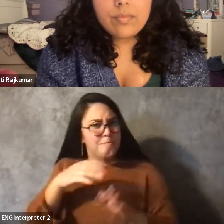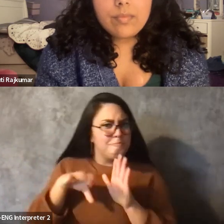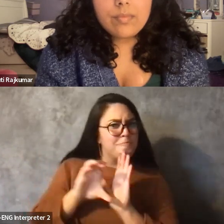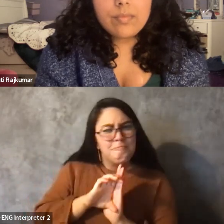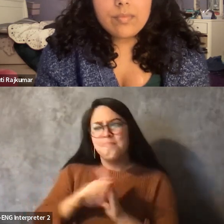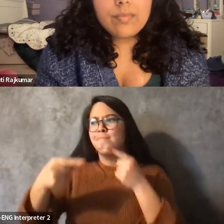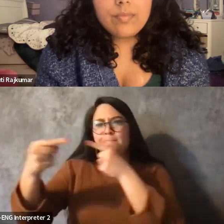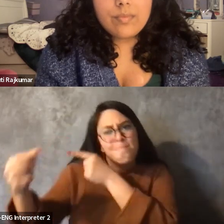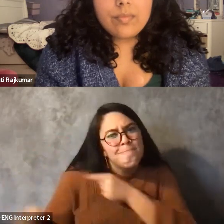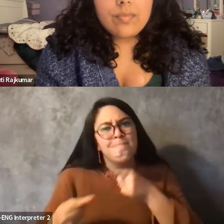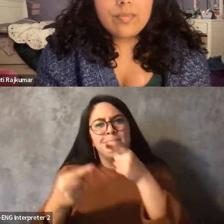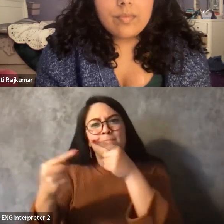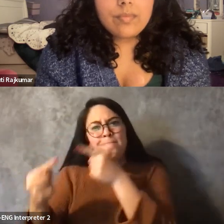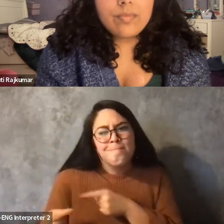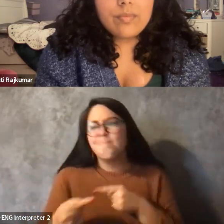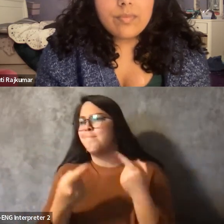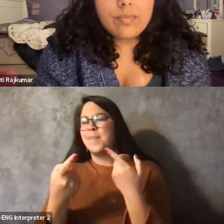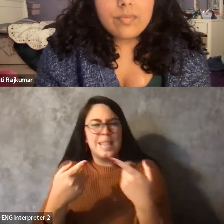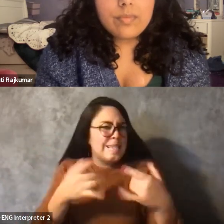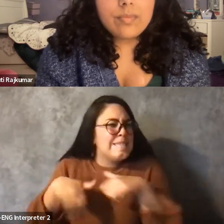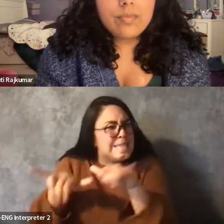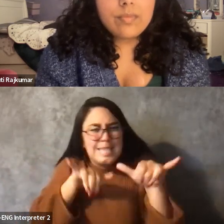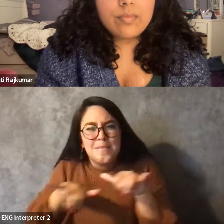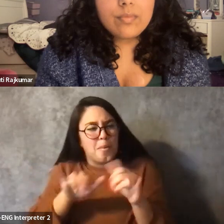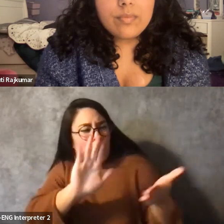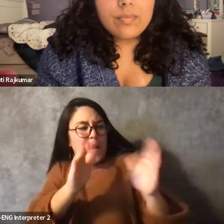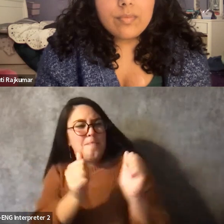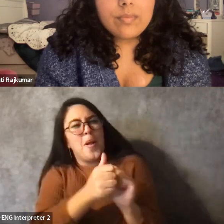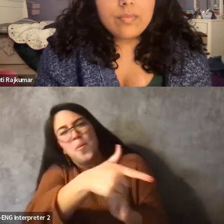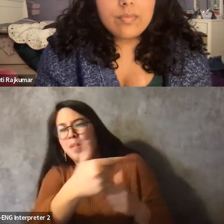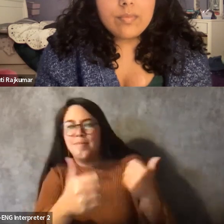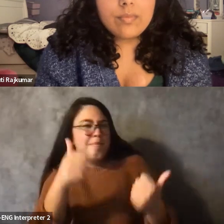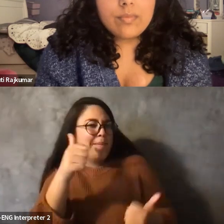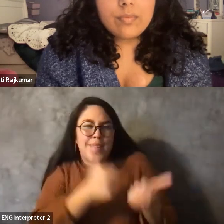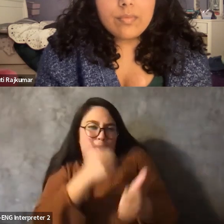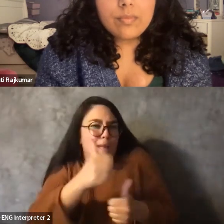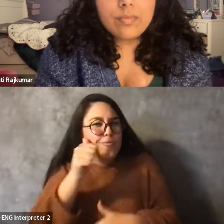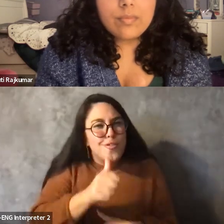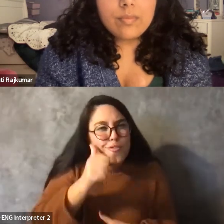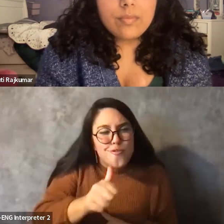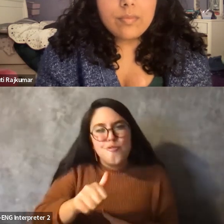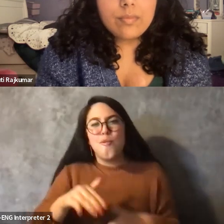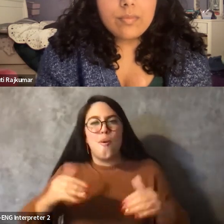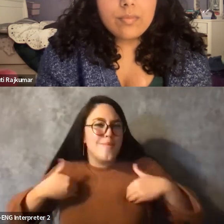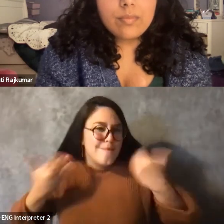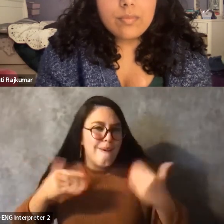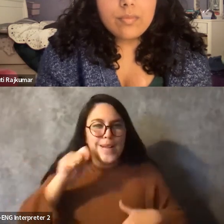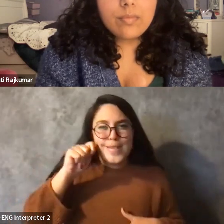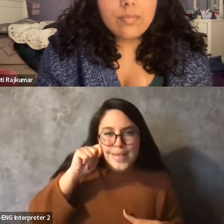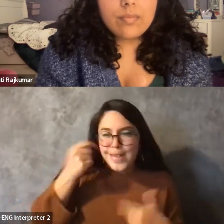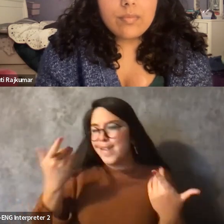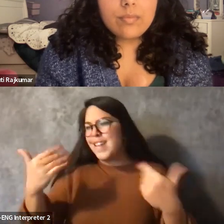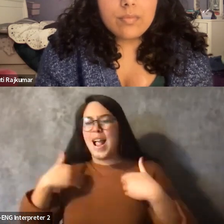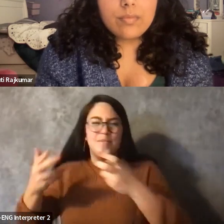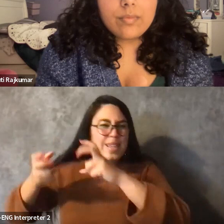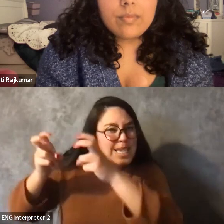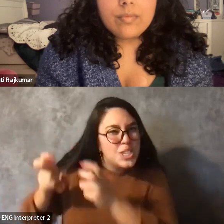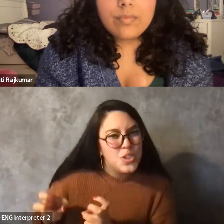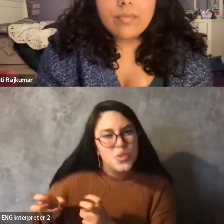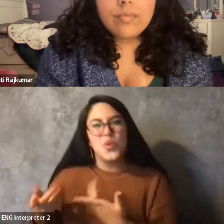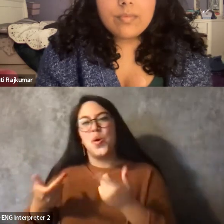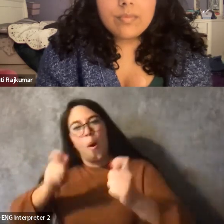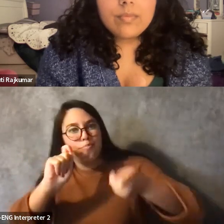kid or preteen girl will often face from, you know, like issues adjusting about growing up to